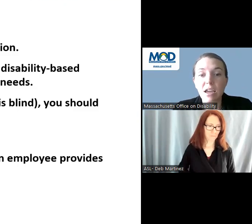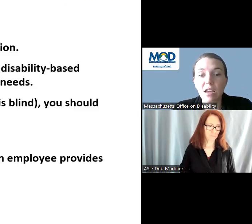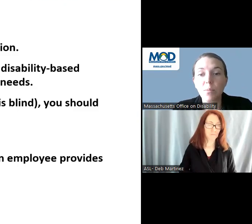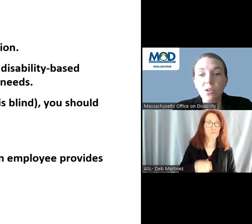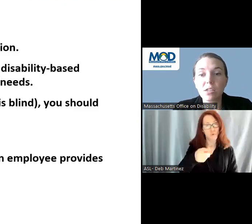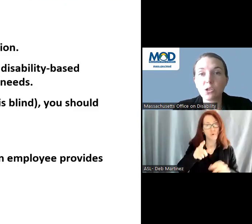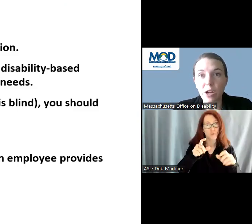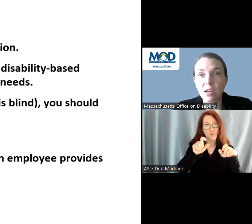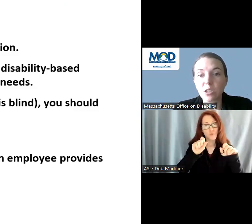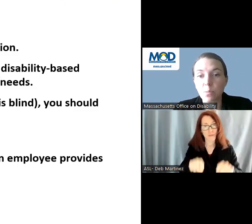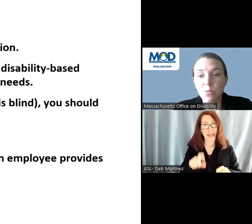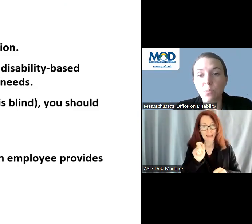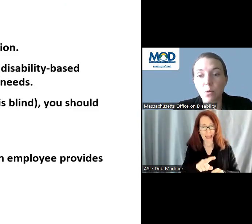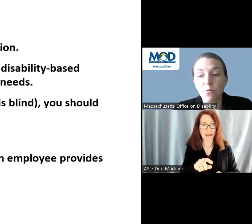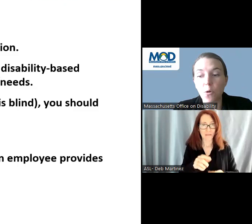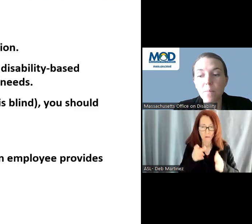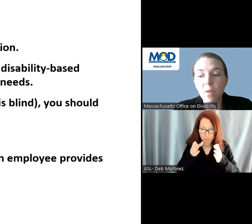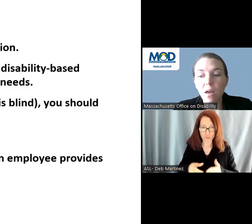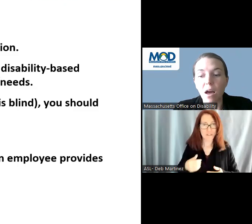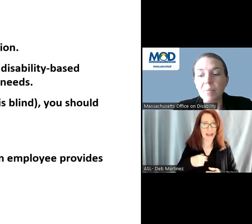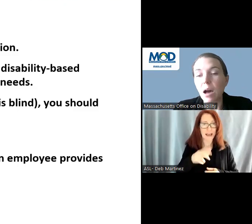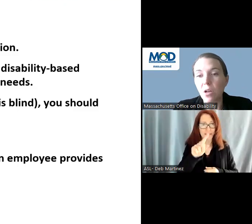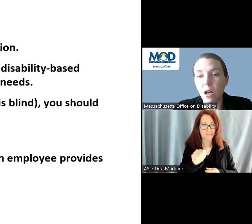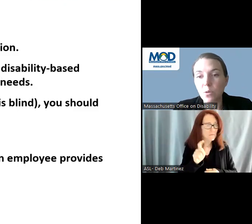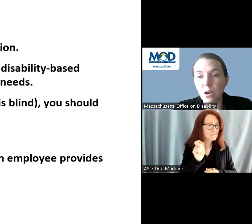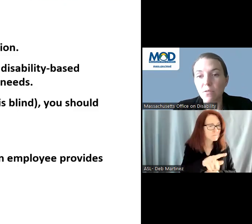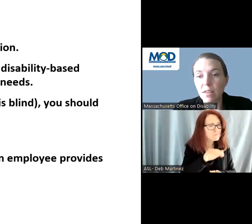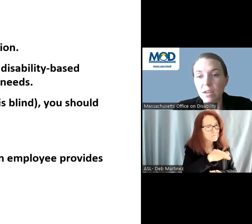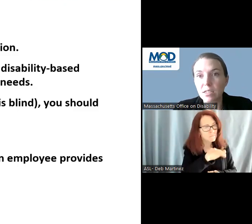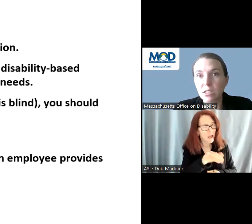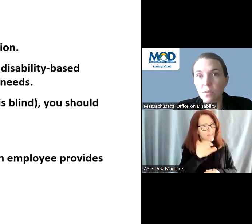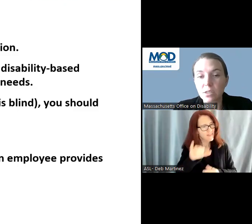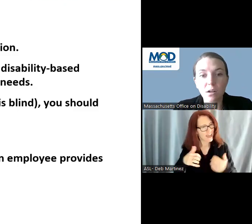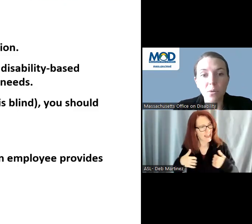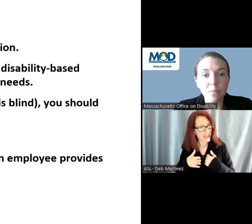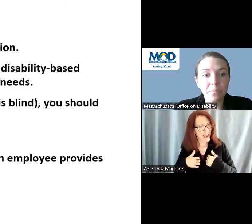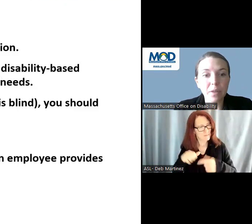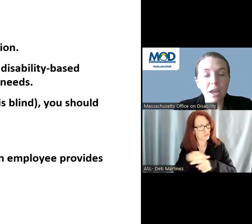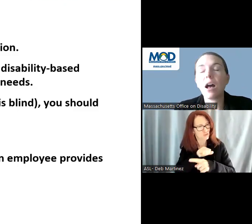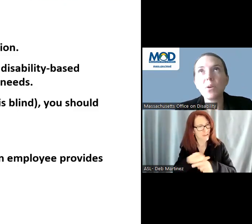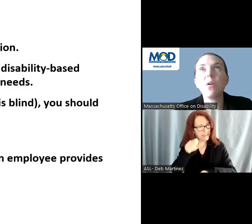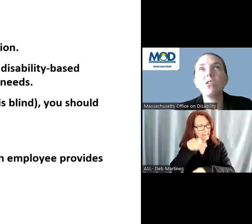trained to to perform and that will help you verify that it's a service animal and help you